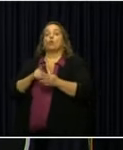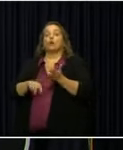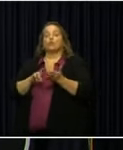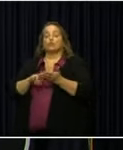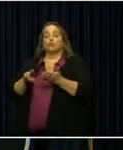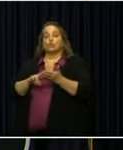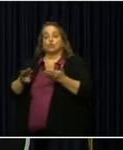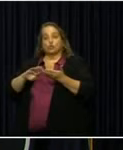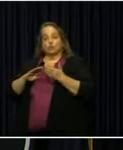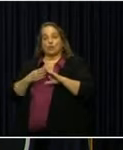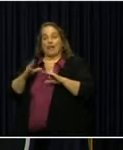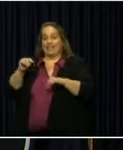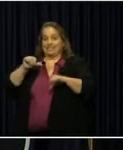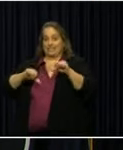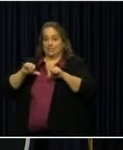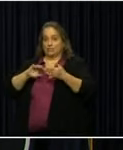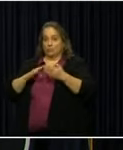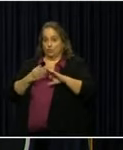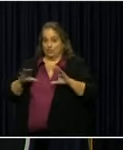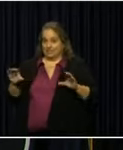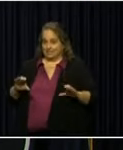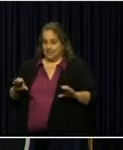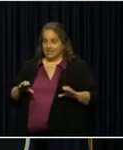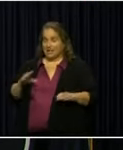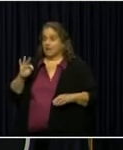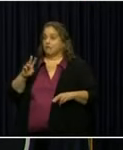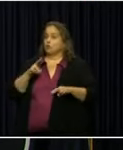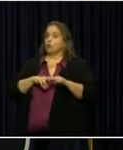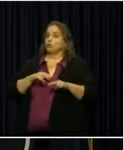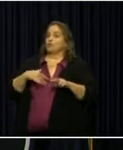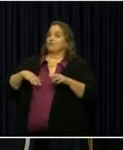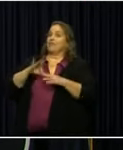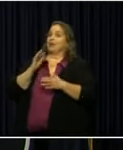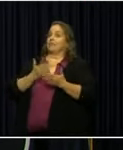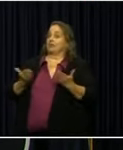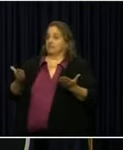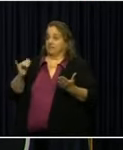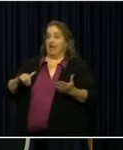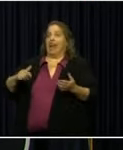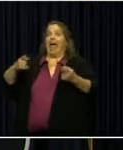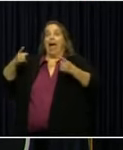AND THEN WE'LL TURN IT OVER TO SOMEBODY WHO KNOWS A LOT BETTER THAN I DO.